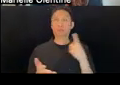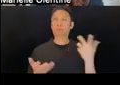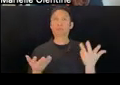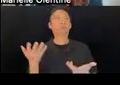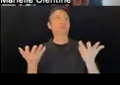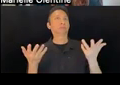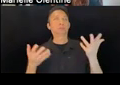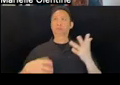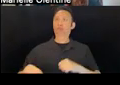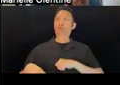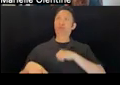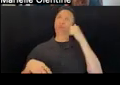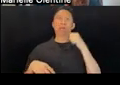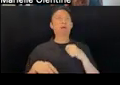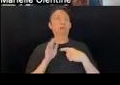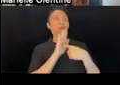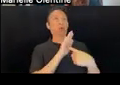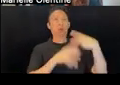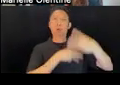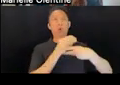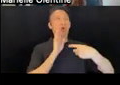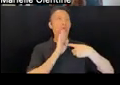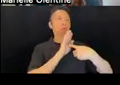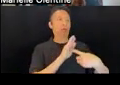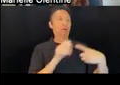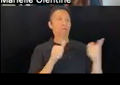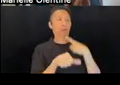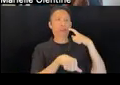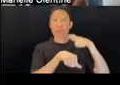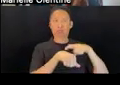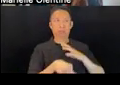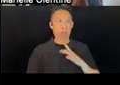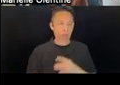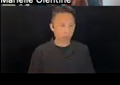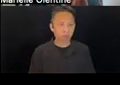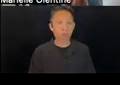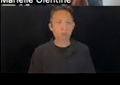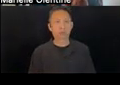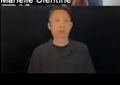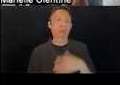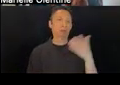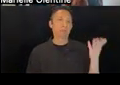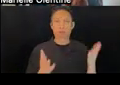For example, the New York film festival used to have the made in New York section for short films. Is it